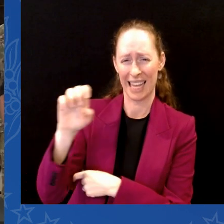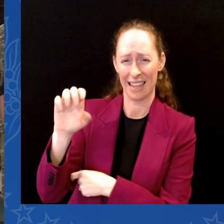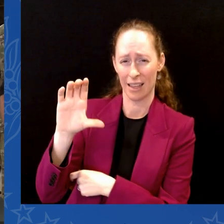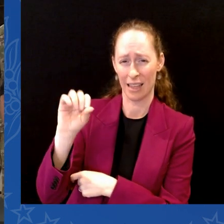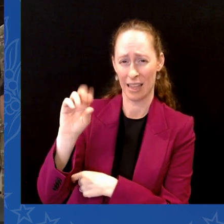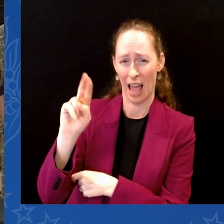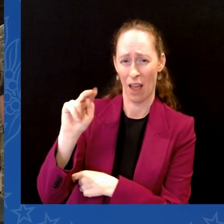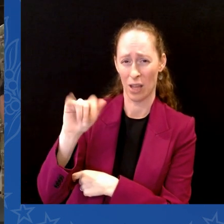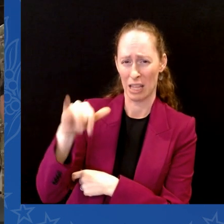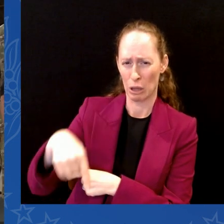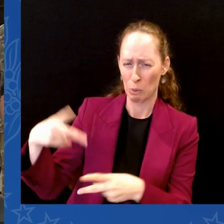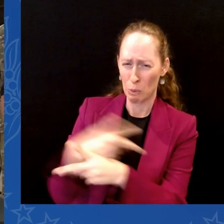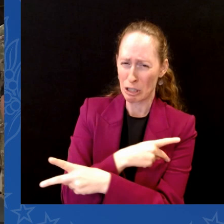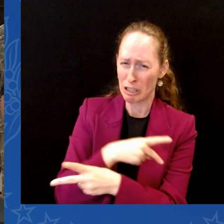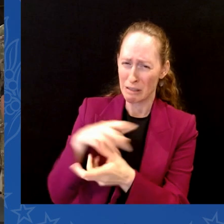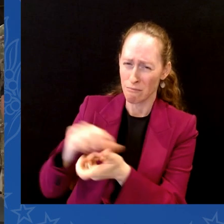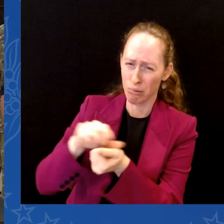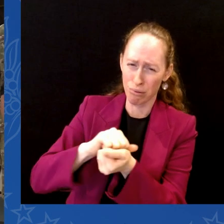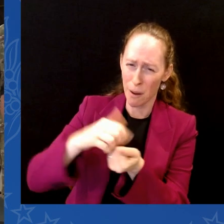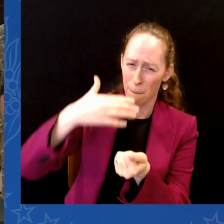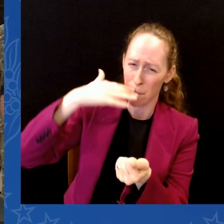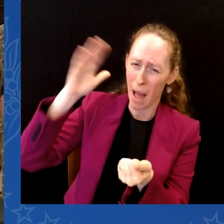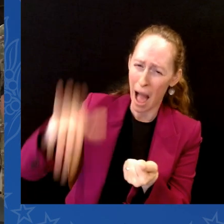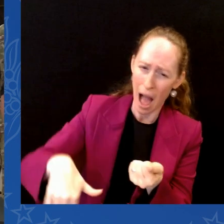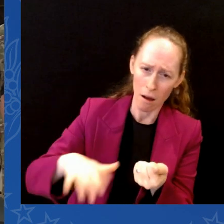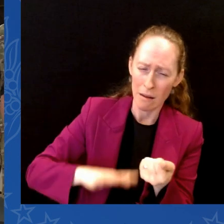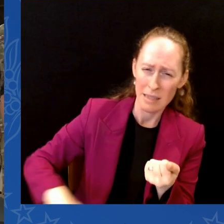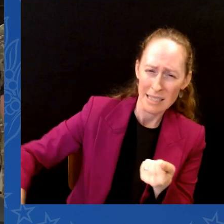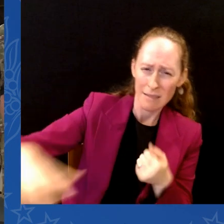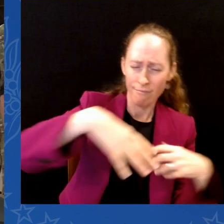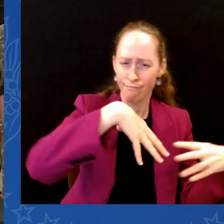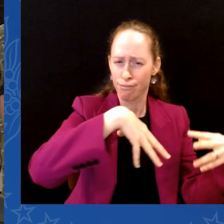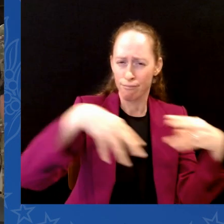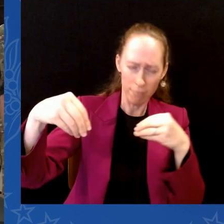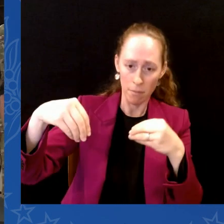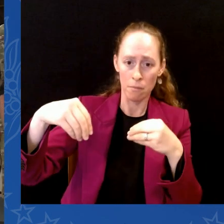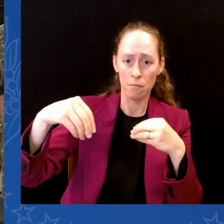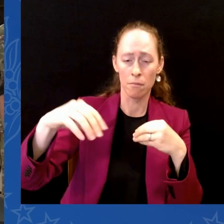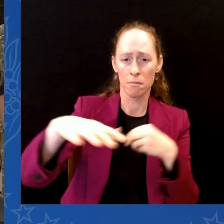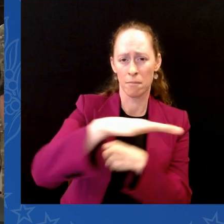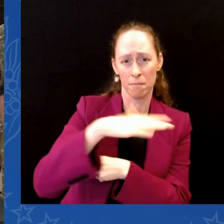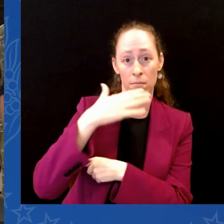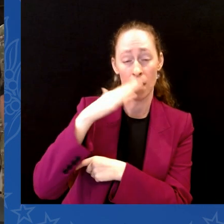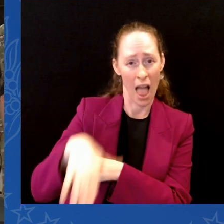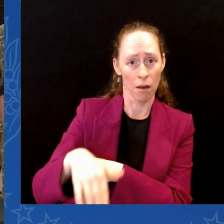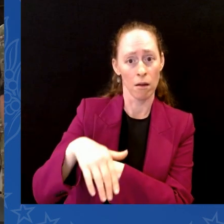has restored 85 percent of its Lee County customers. Of course, this area is going to proceed